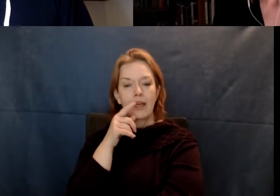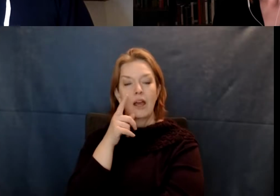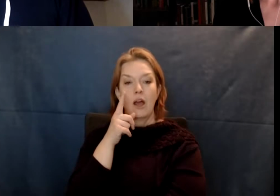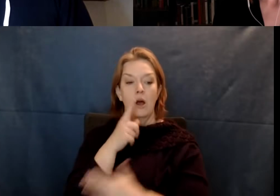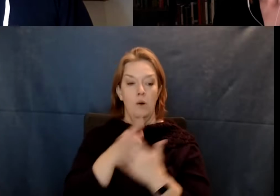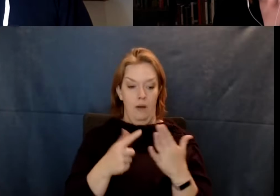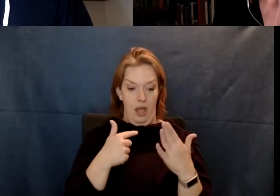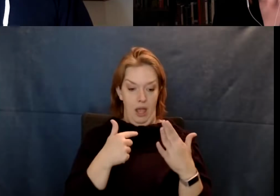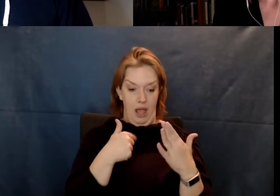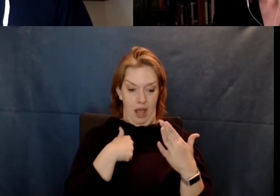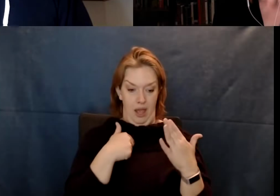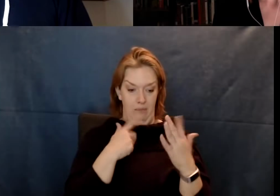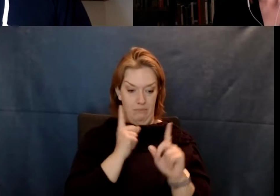to do.